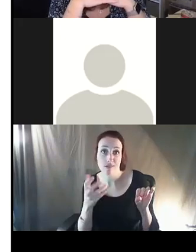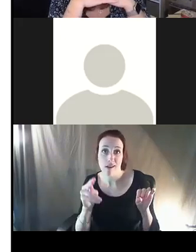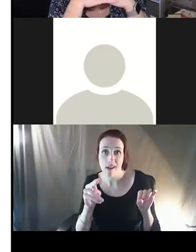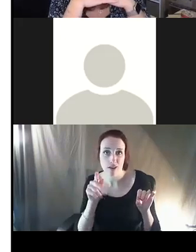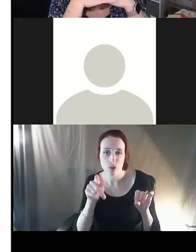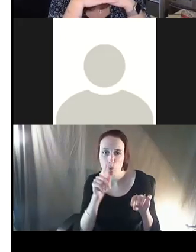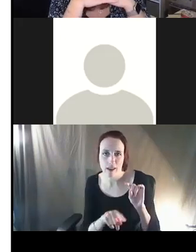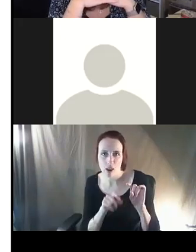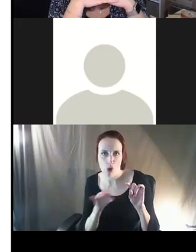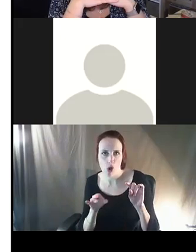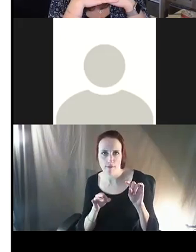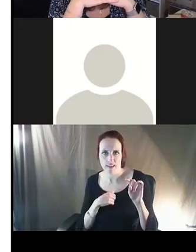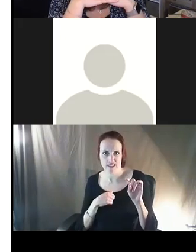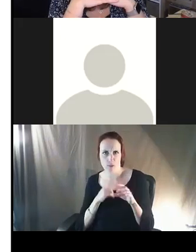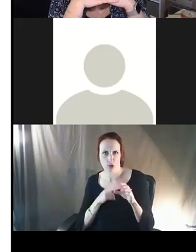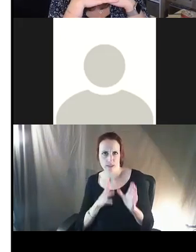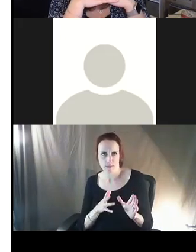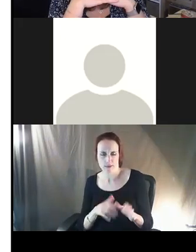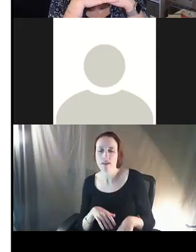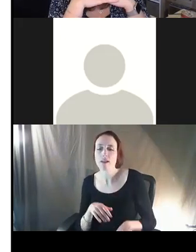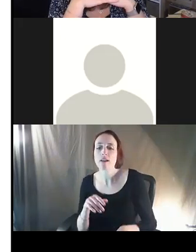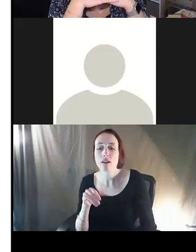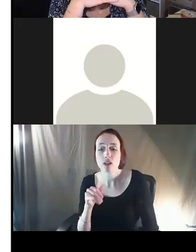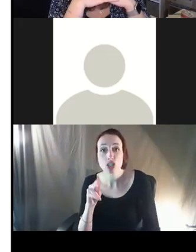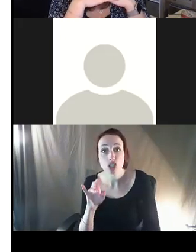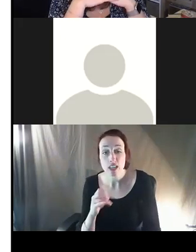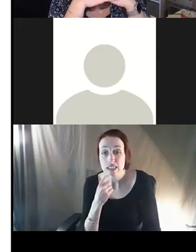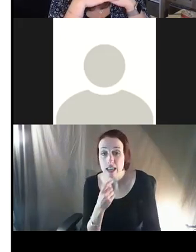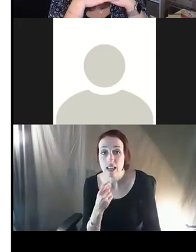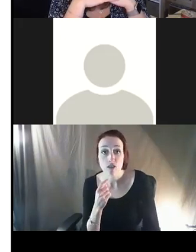one tool is not the only tool available.